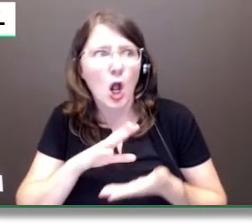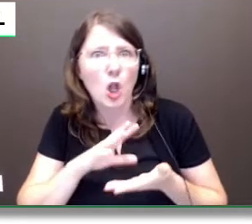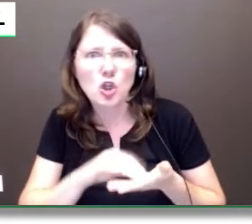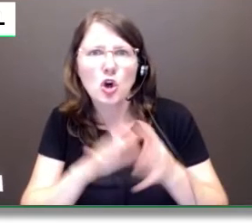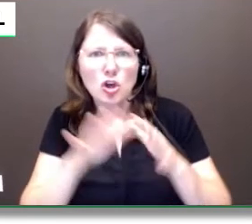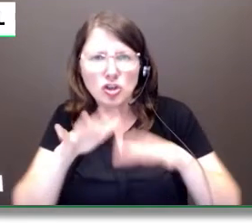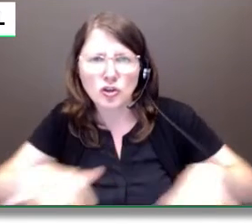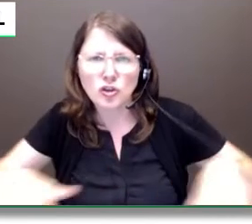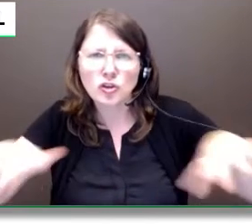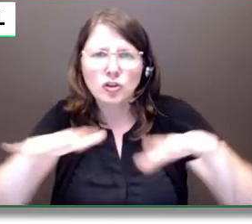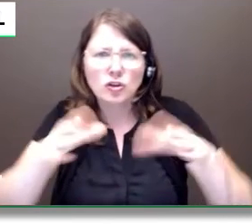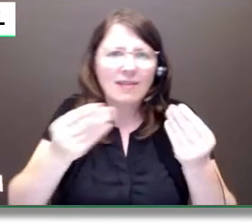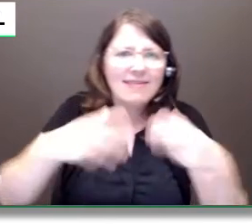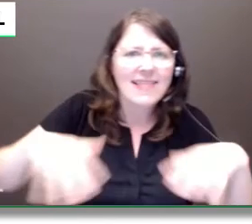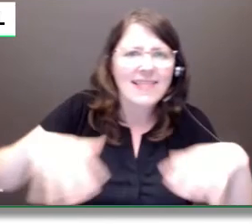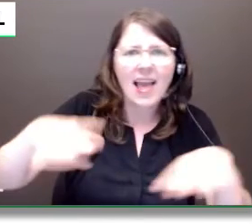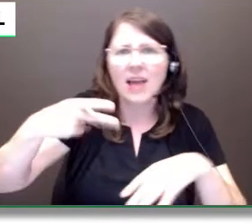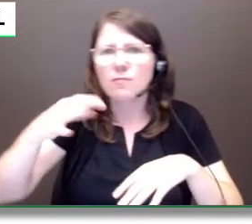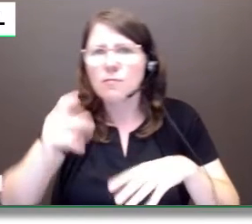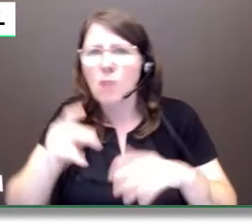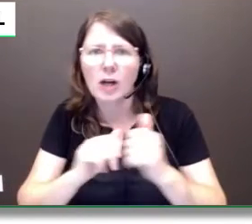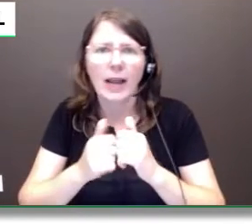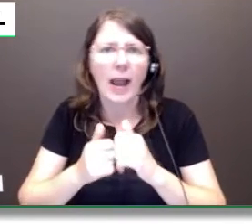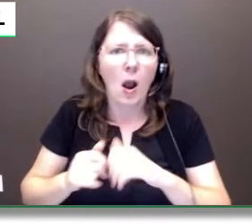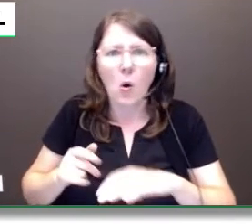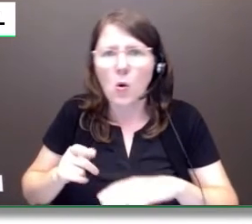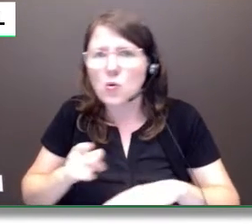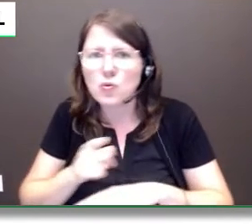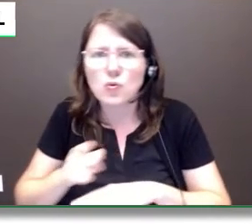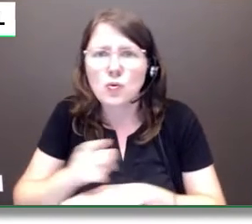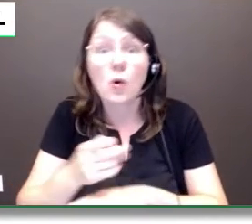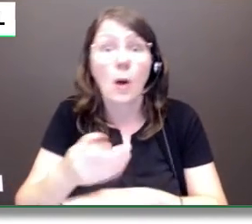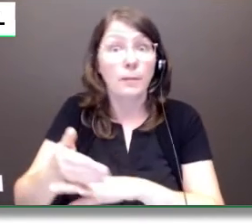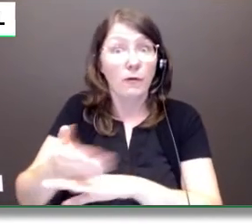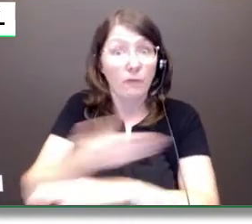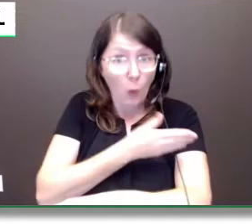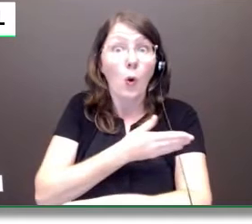what actually happened was I needed to get back what I needed to go back to